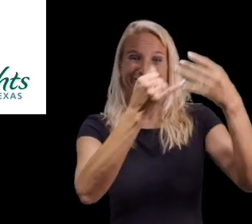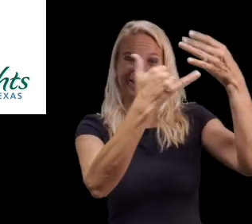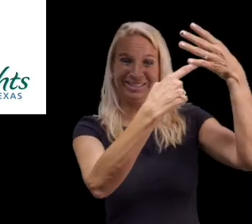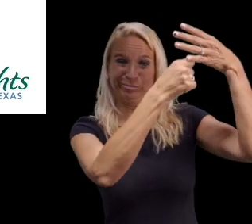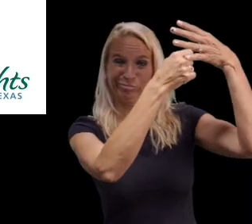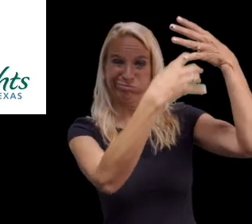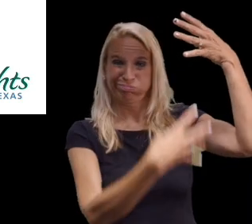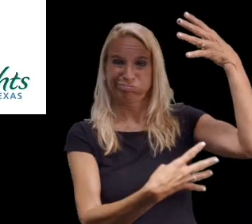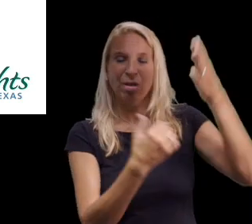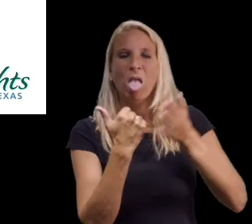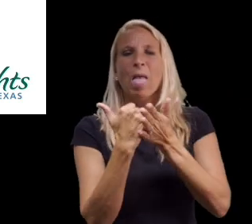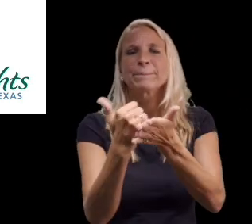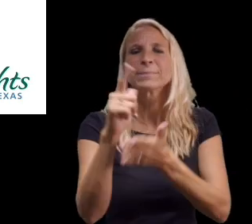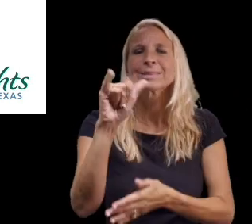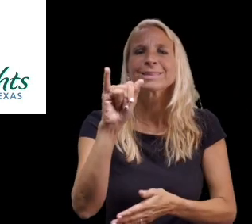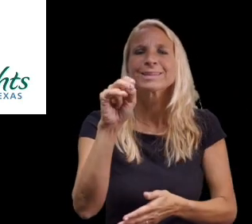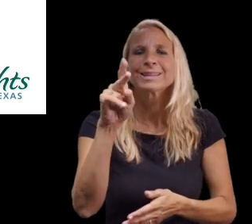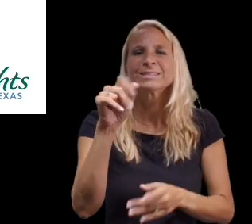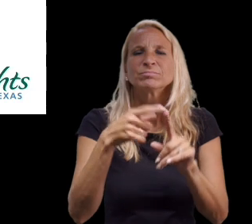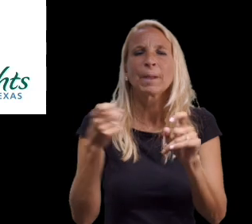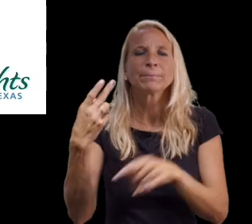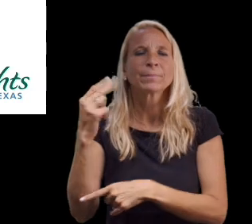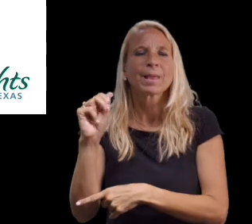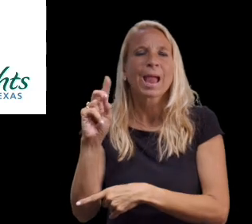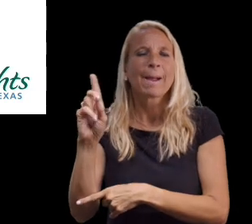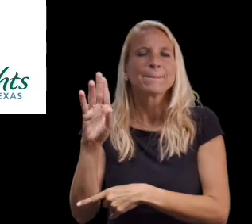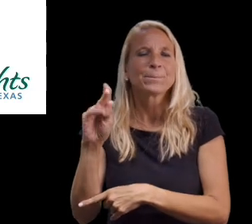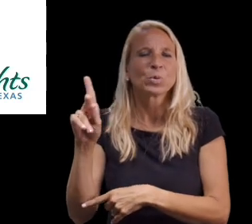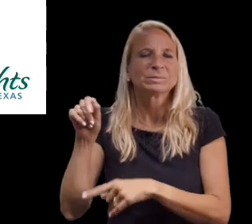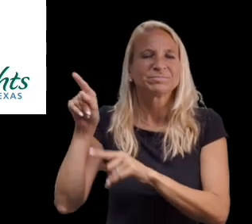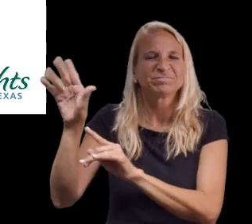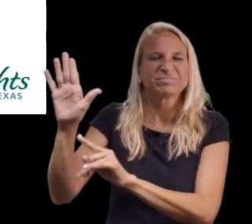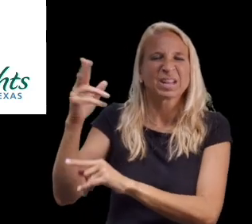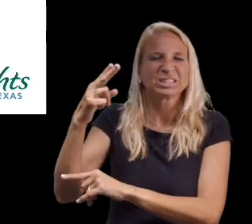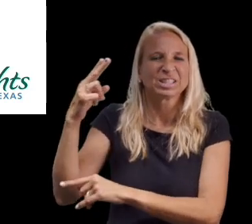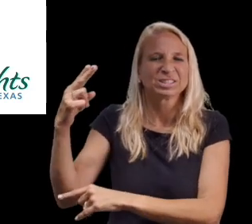Below are some helpful links from handbooks